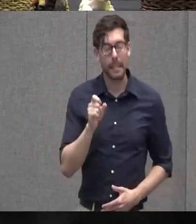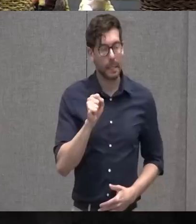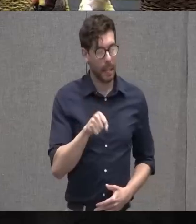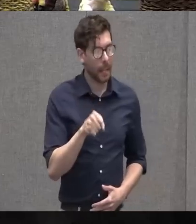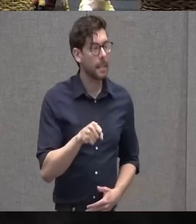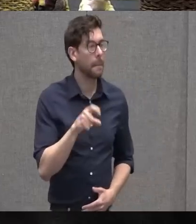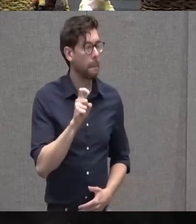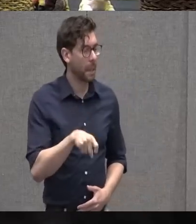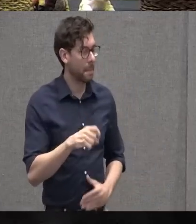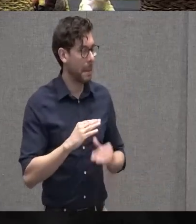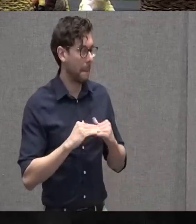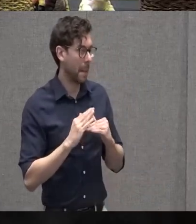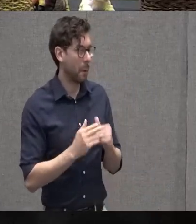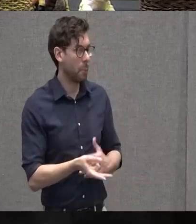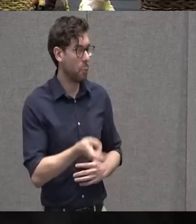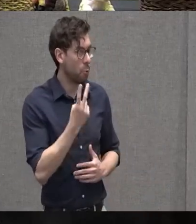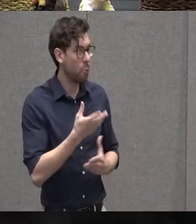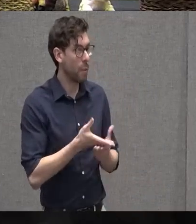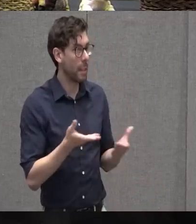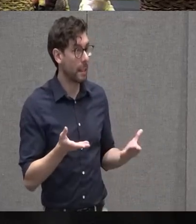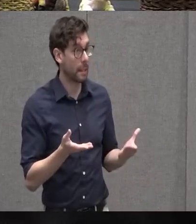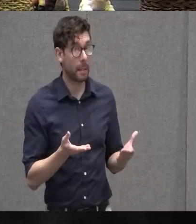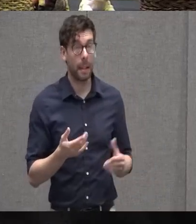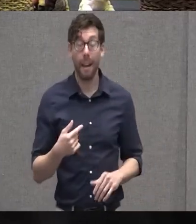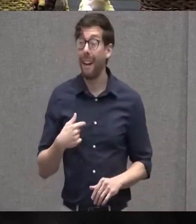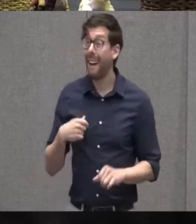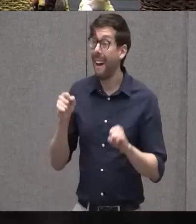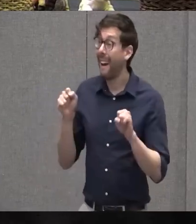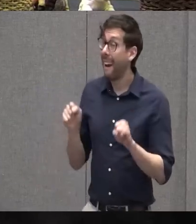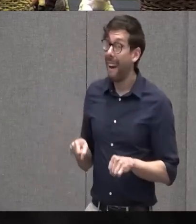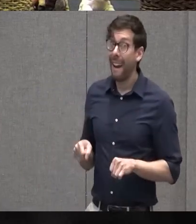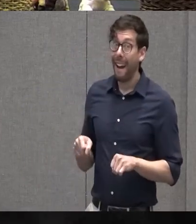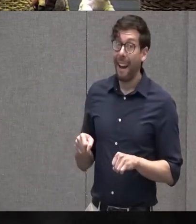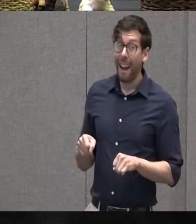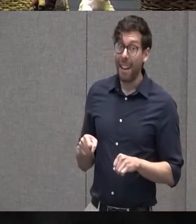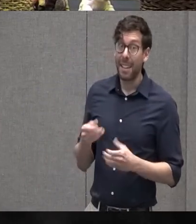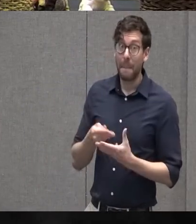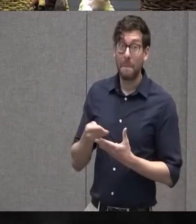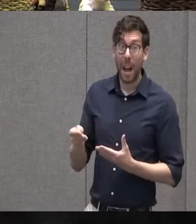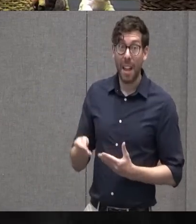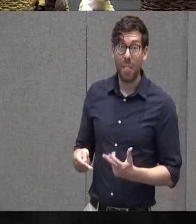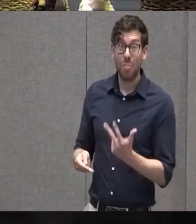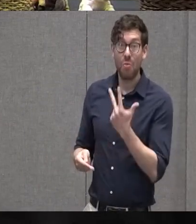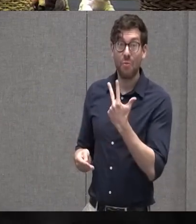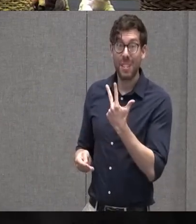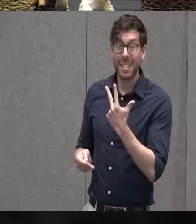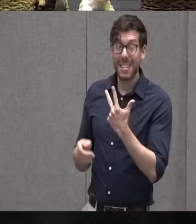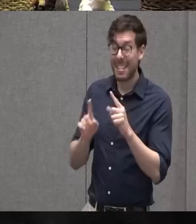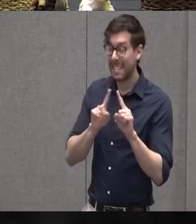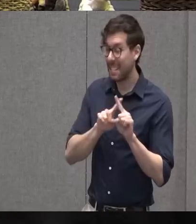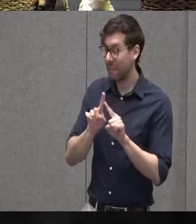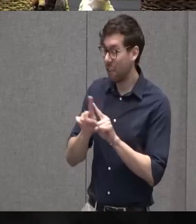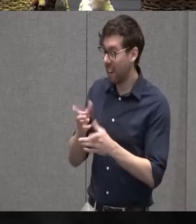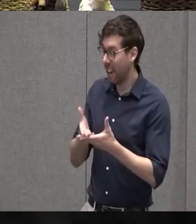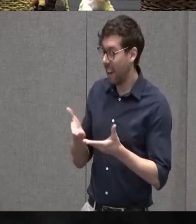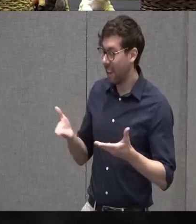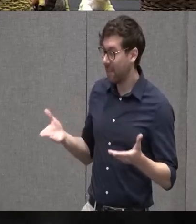I can think of a way that spends three different items, you add three items and you spend $5.